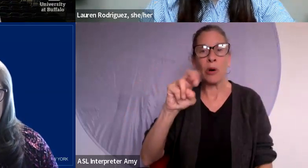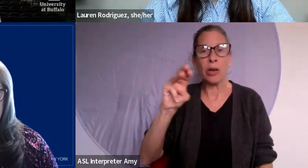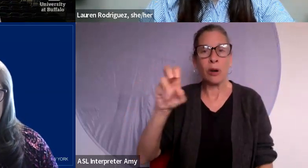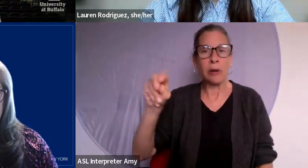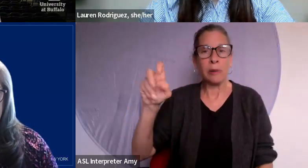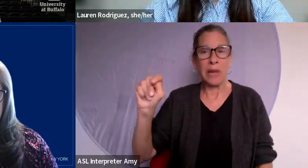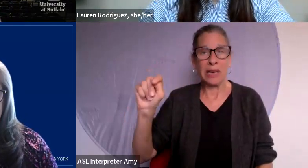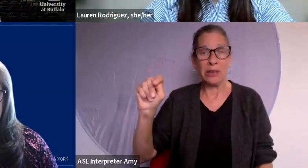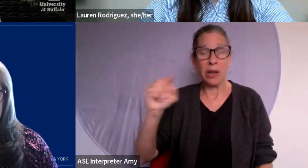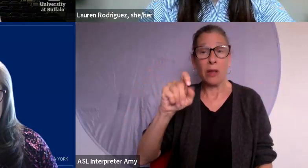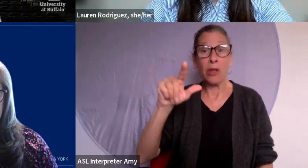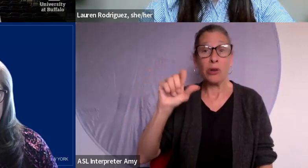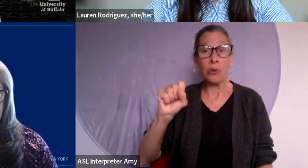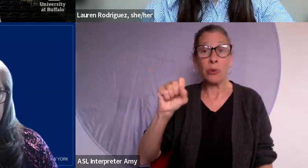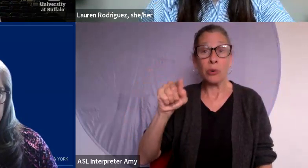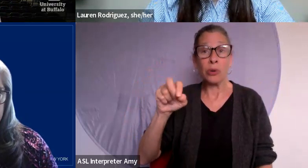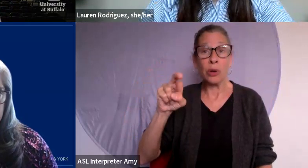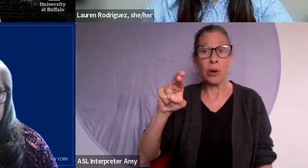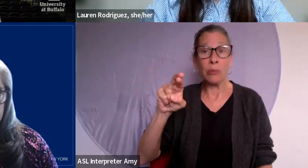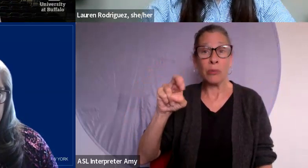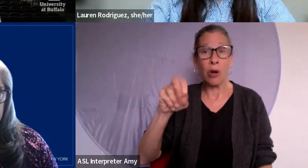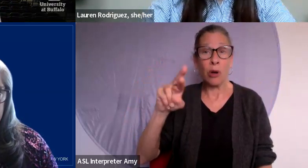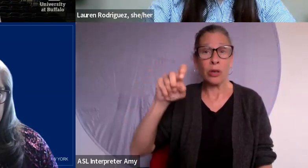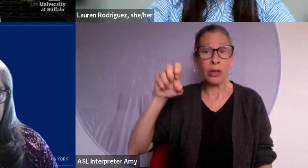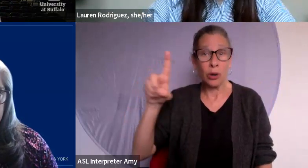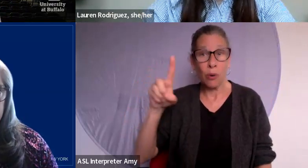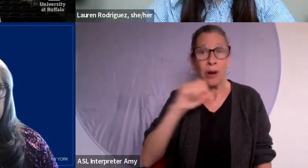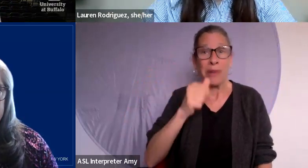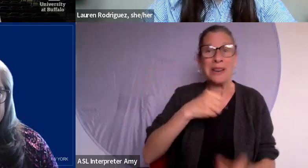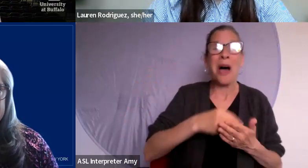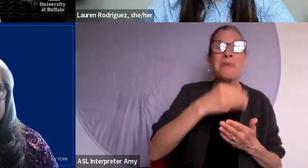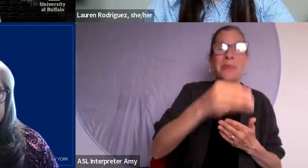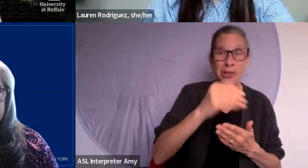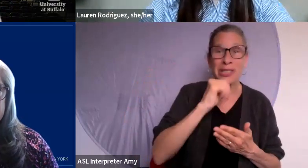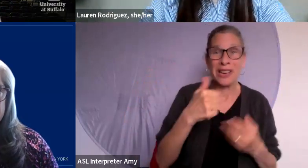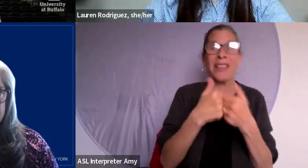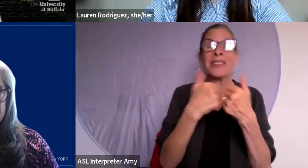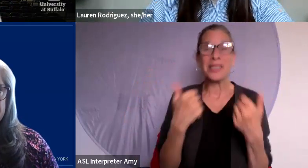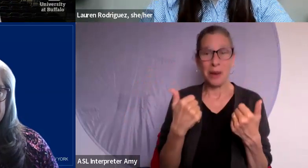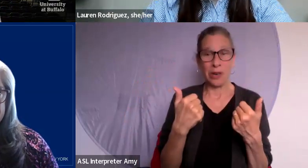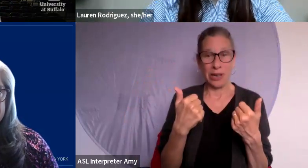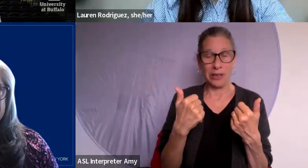procured, but they're not purchased, there is no purchase involved. And that's one of the things I've had a lot of